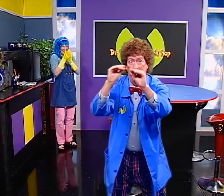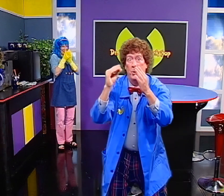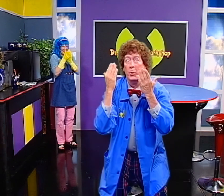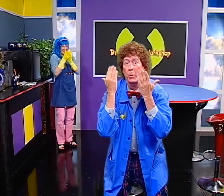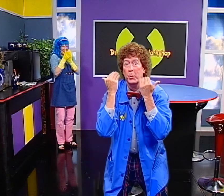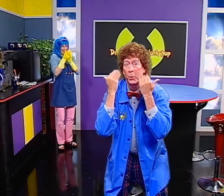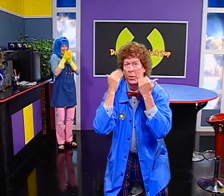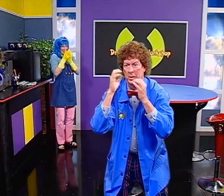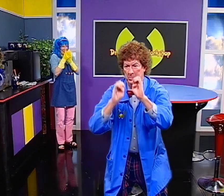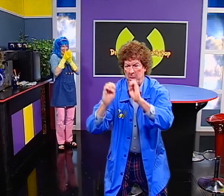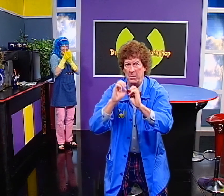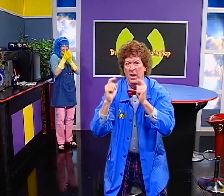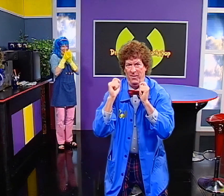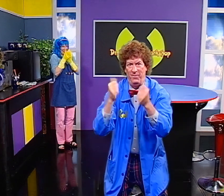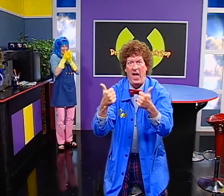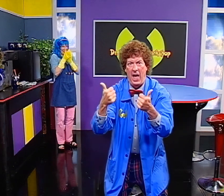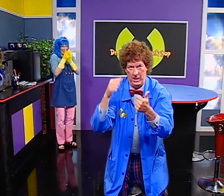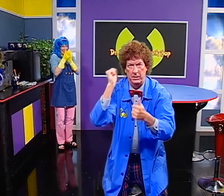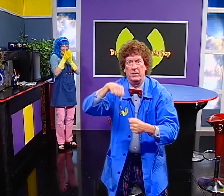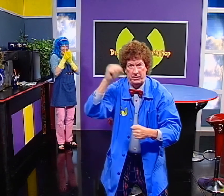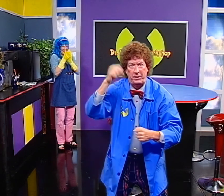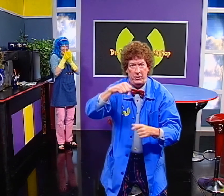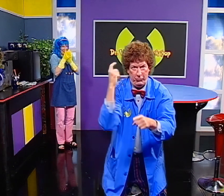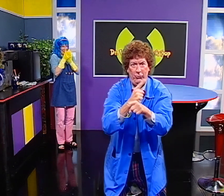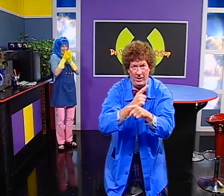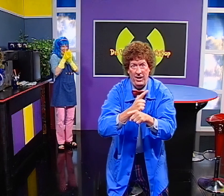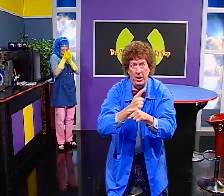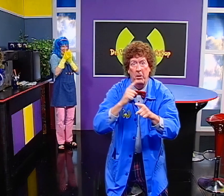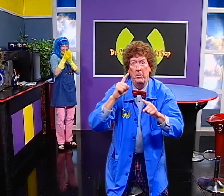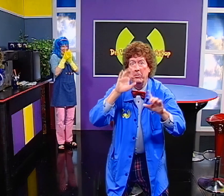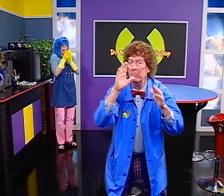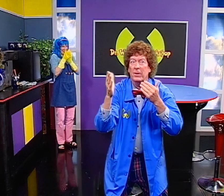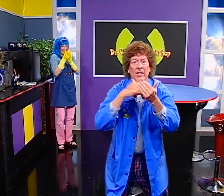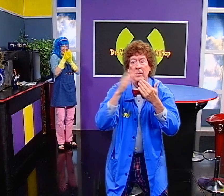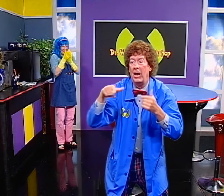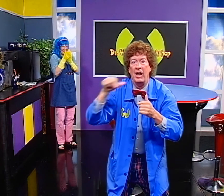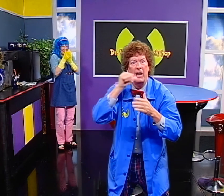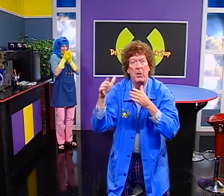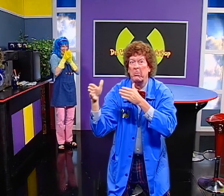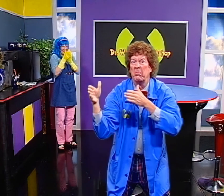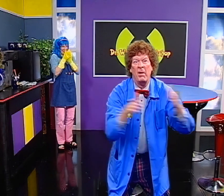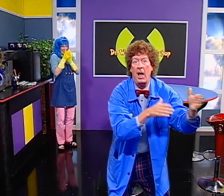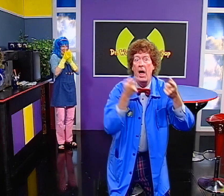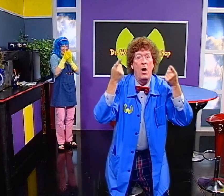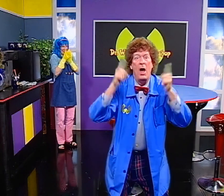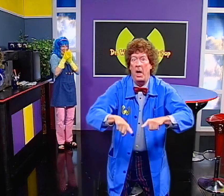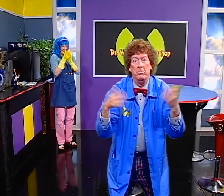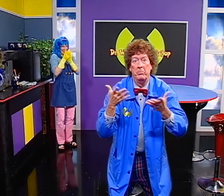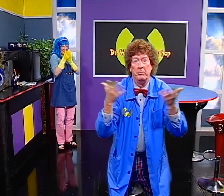PLACING THE EXPERIMENT IN THE REFRIGERATOR WILL SURELY HELP IT COOL QUICKLY.